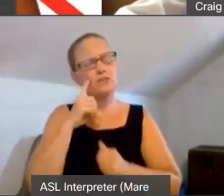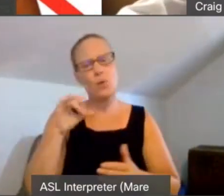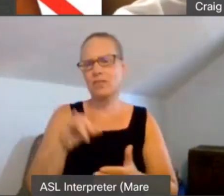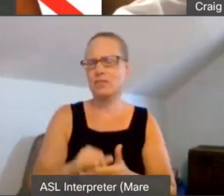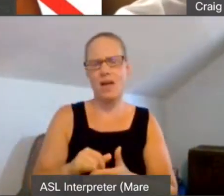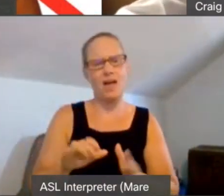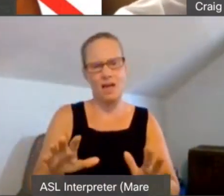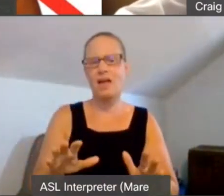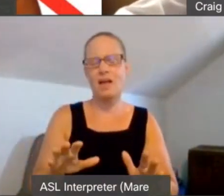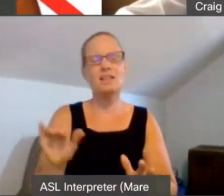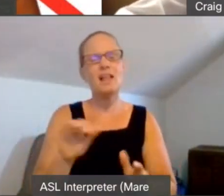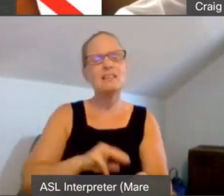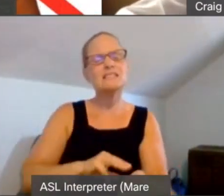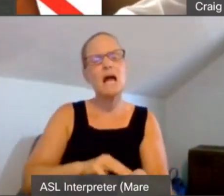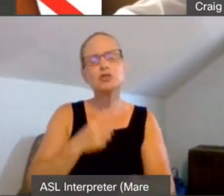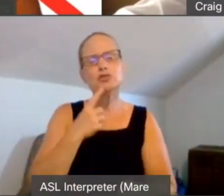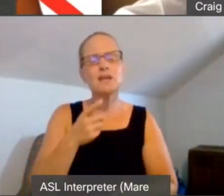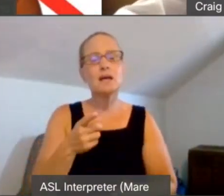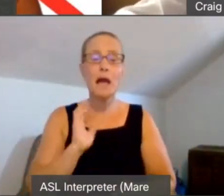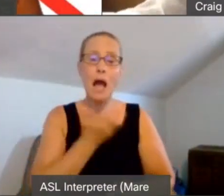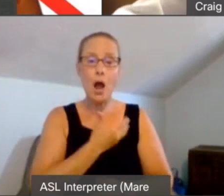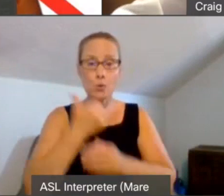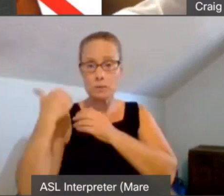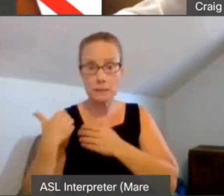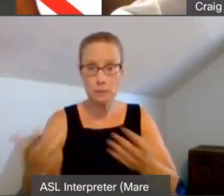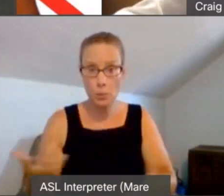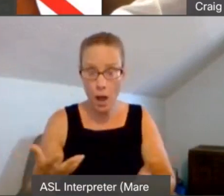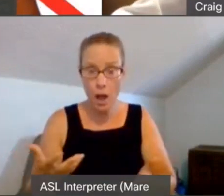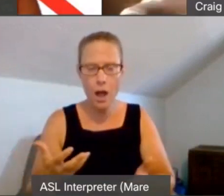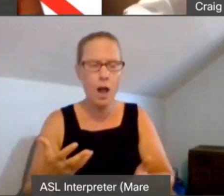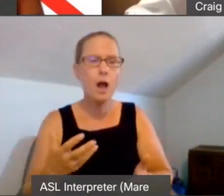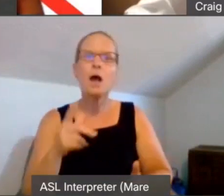what the doctor was alluding to. Our job is to make sure we give them the tools to be successful.